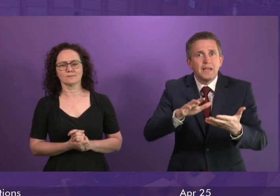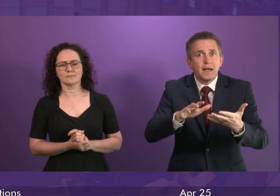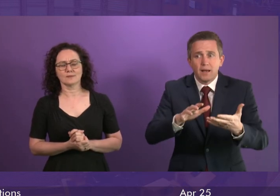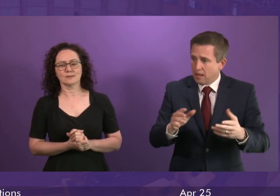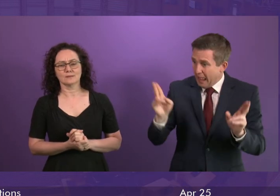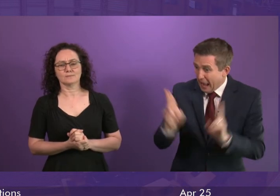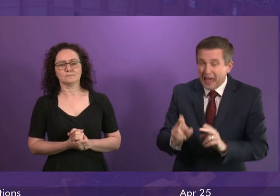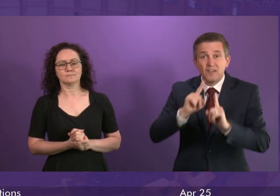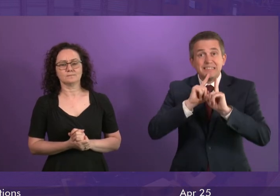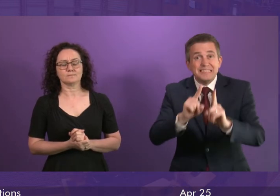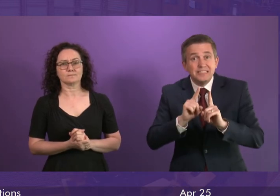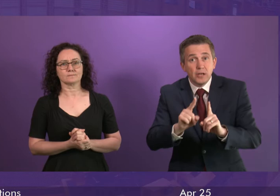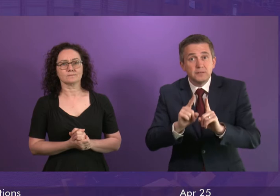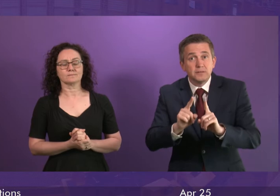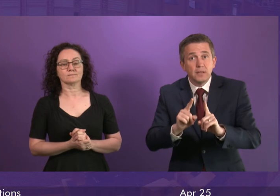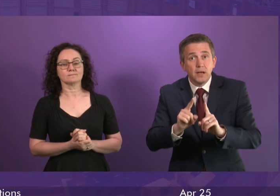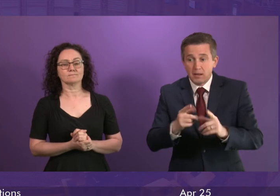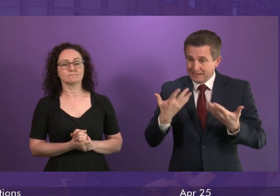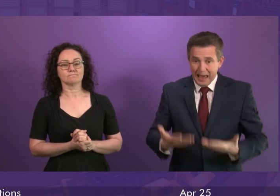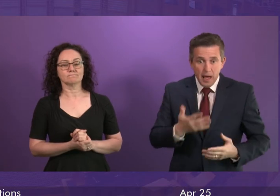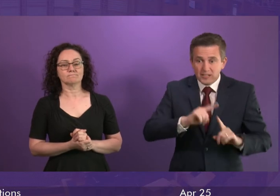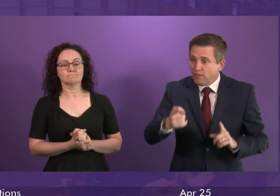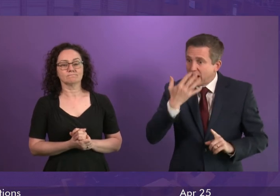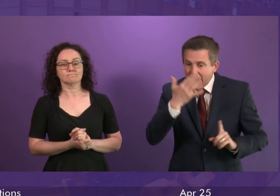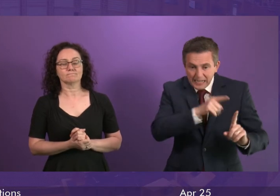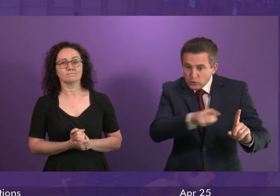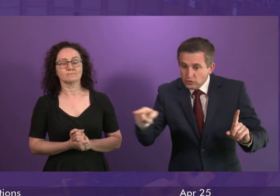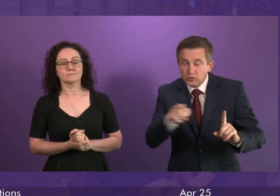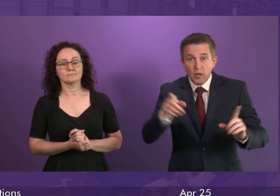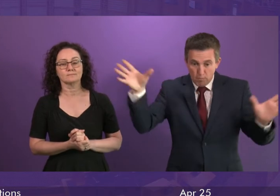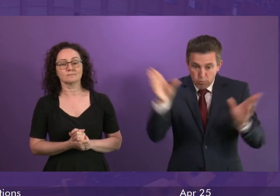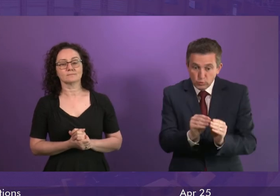pupils at different levels are being taught together, not just at national 4 and 5 level,